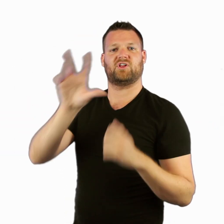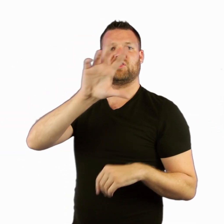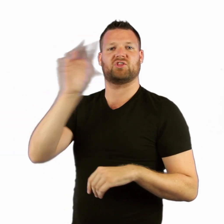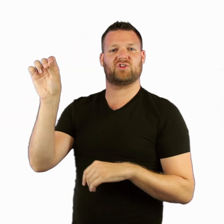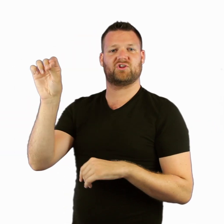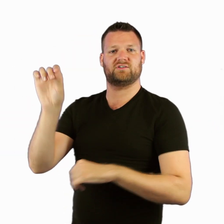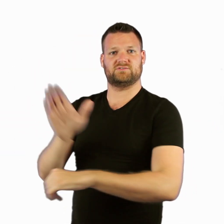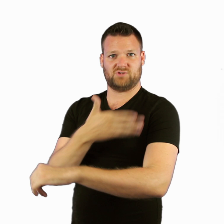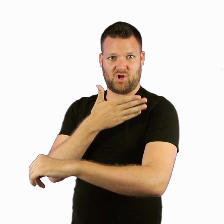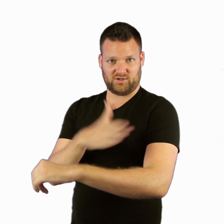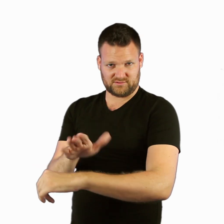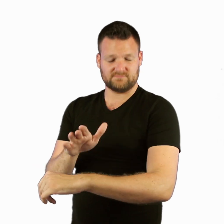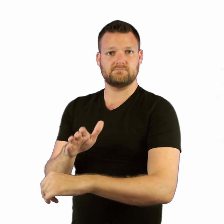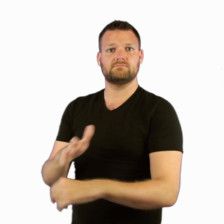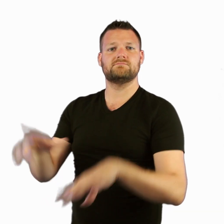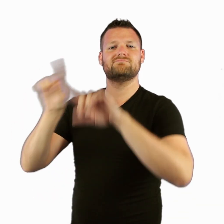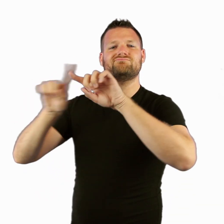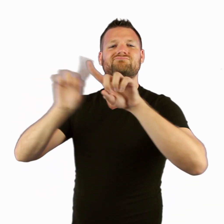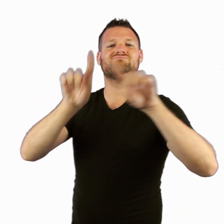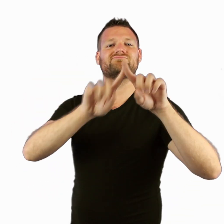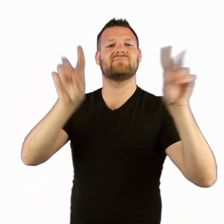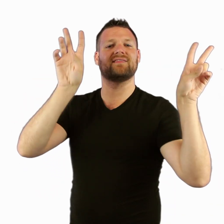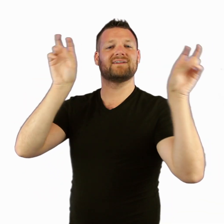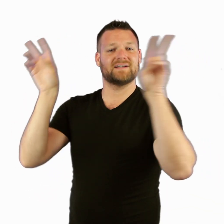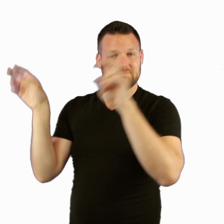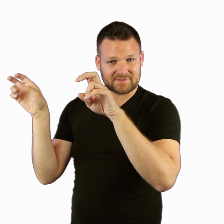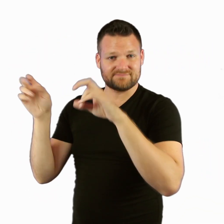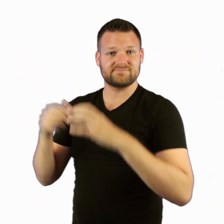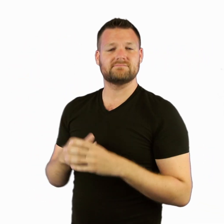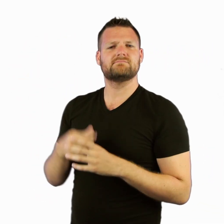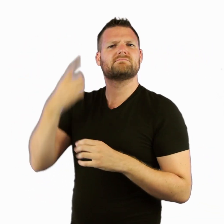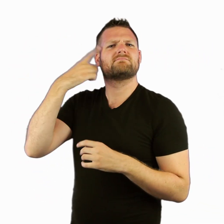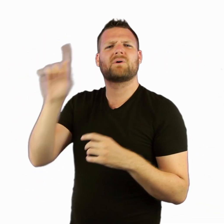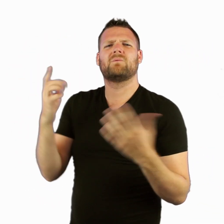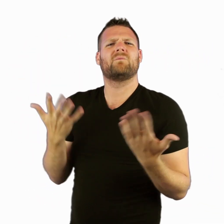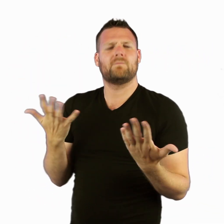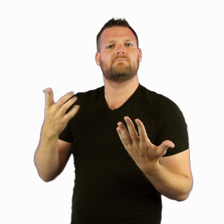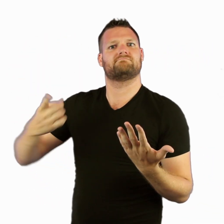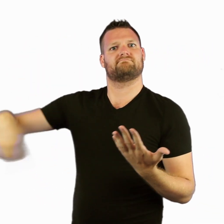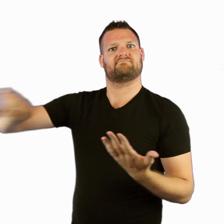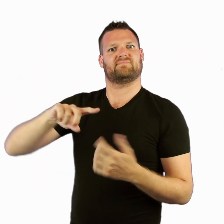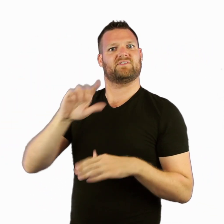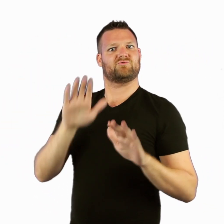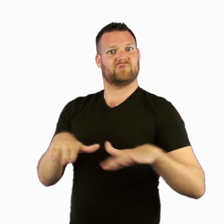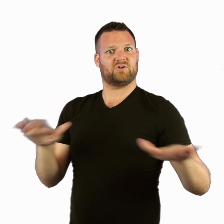We have created 30 different songs, with a range of different themes,